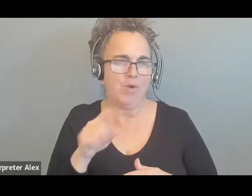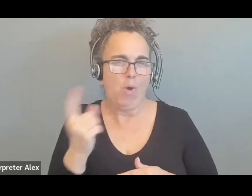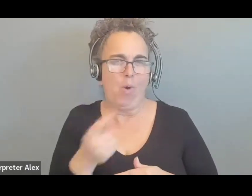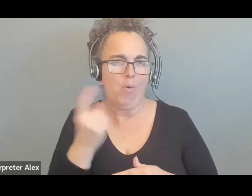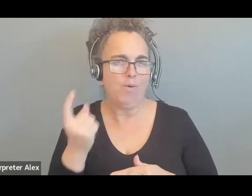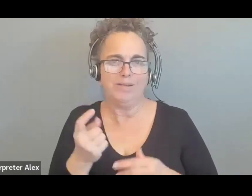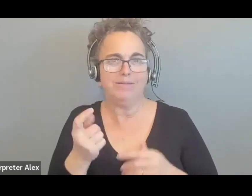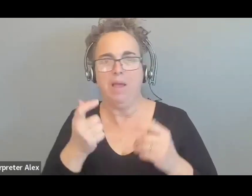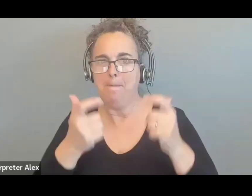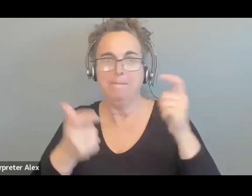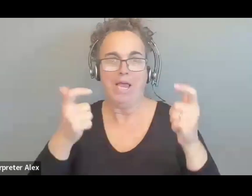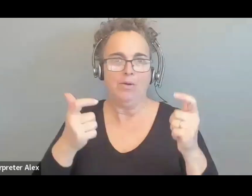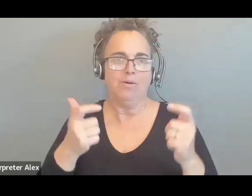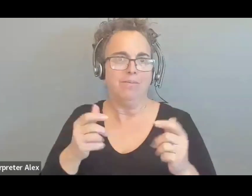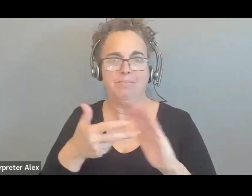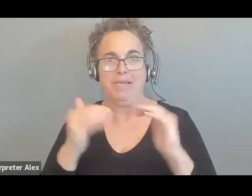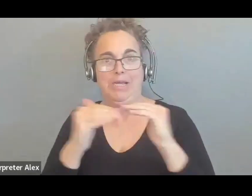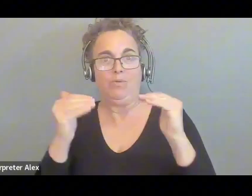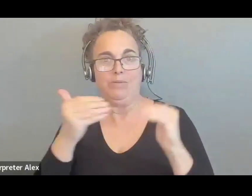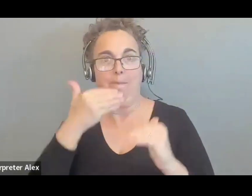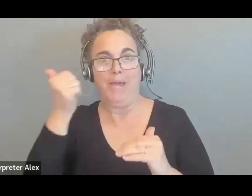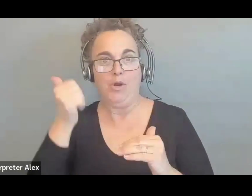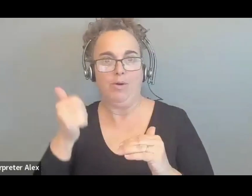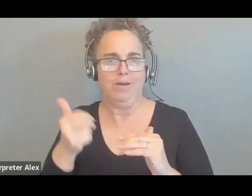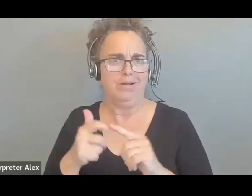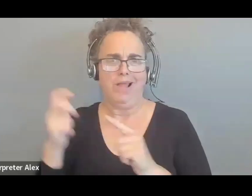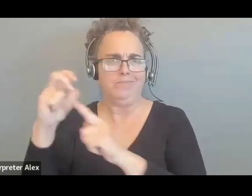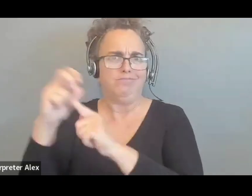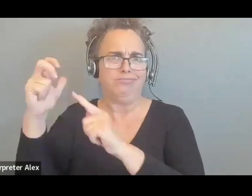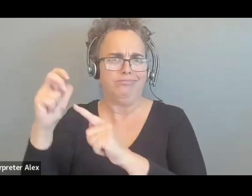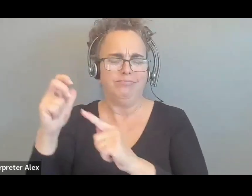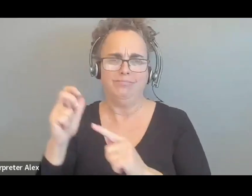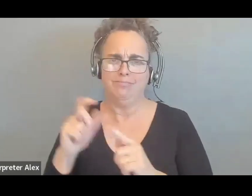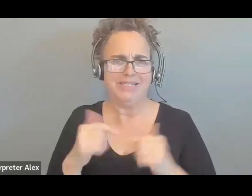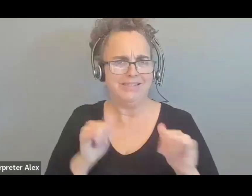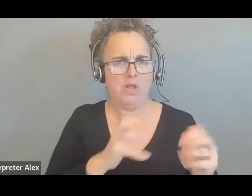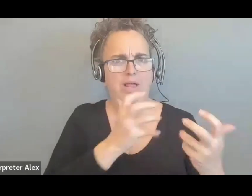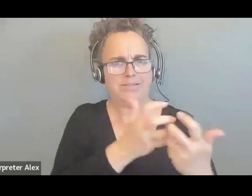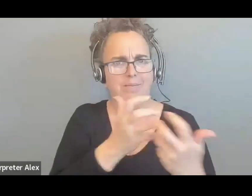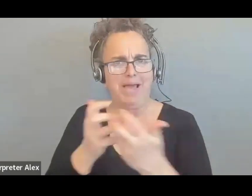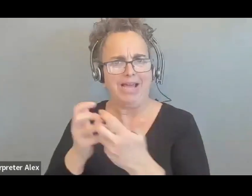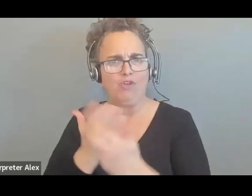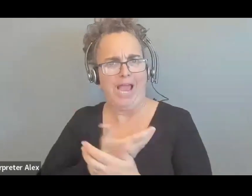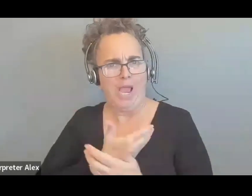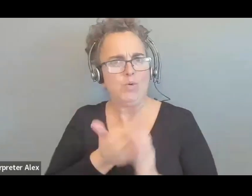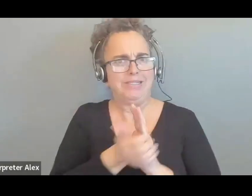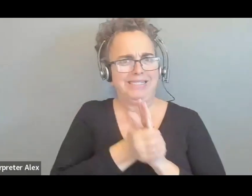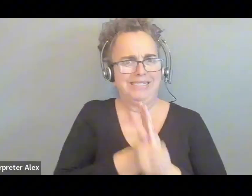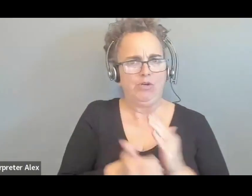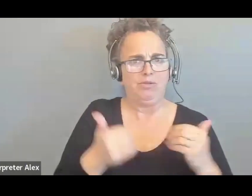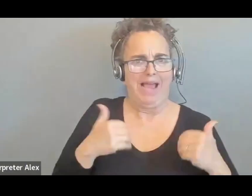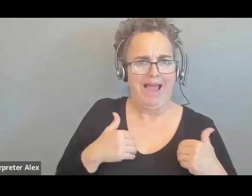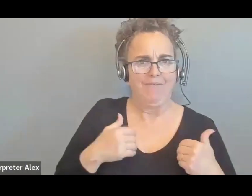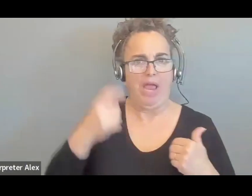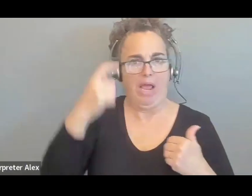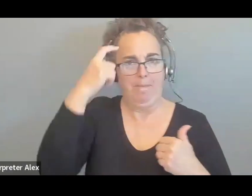the better, the best. It still has to be accessible for our different skills and brain learning styles.